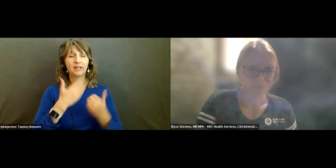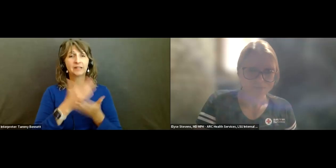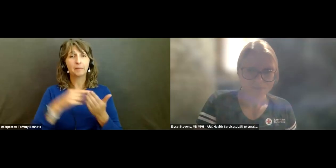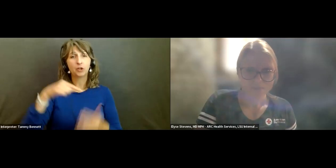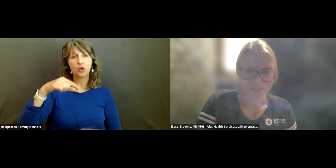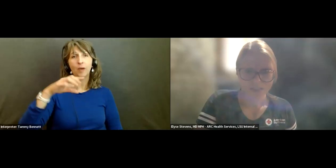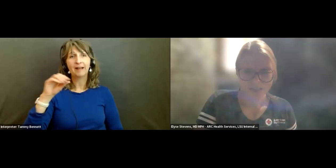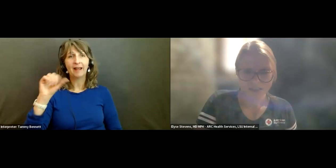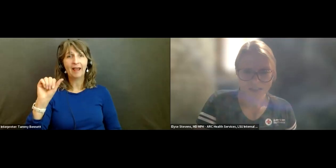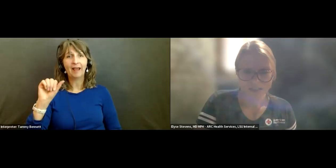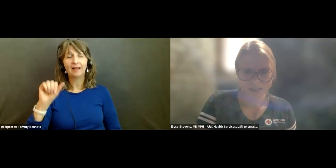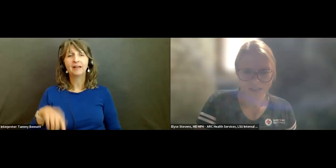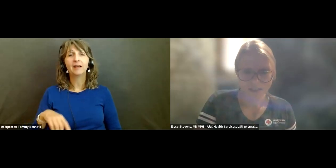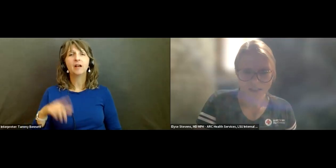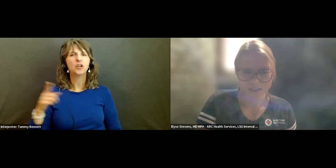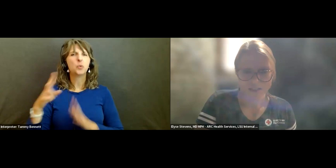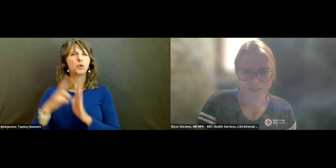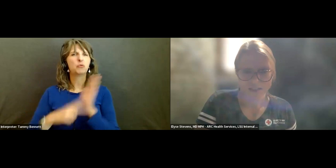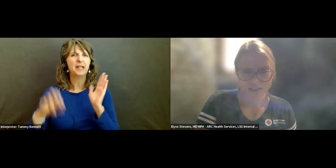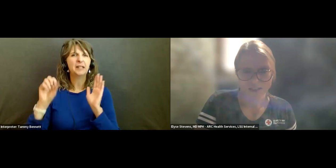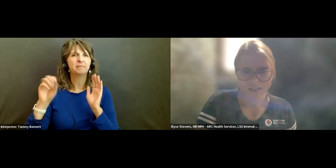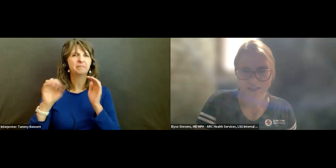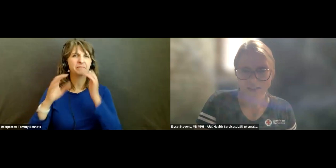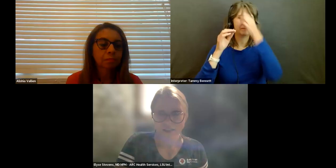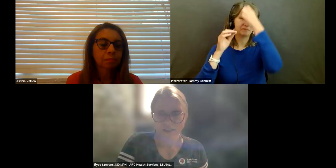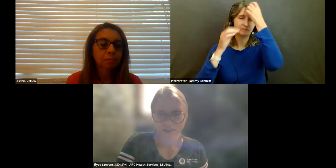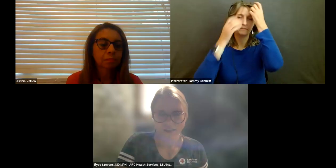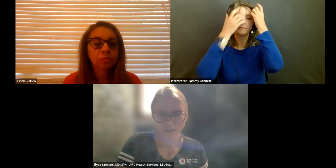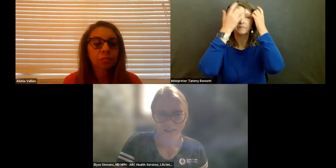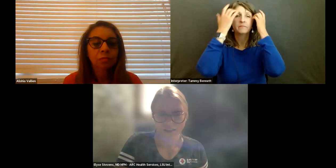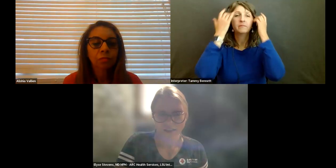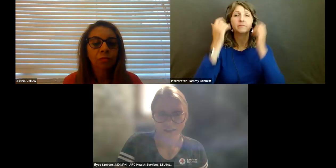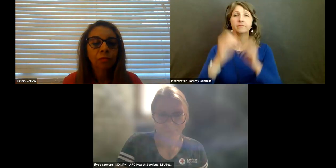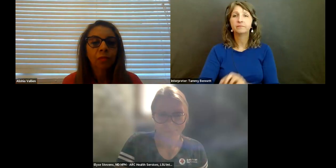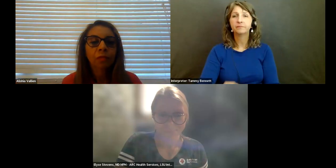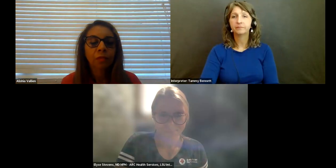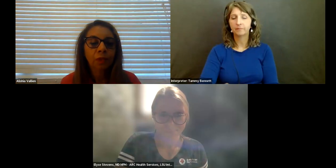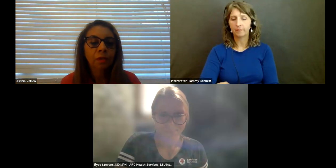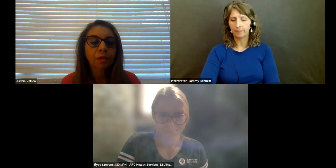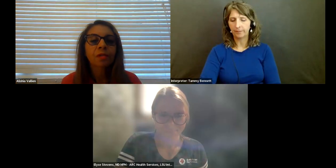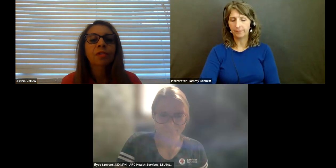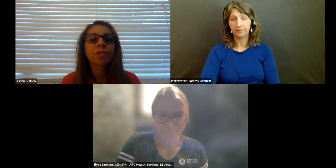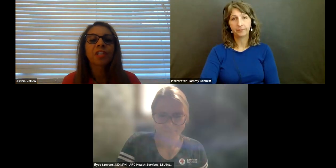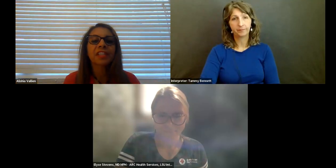Okay, Alicia, do you wanna read those?